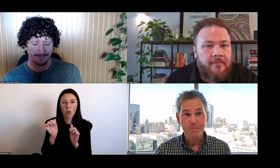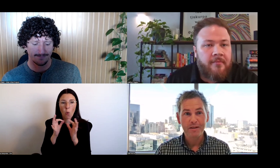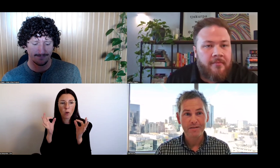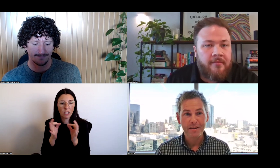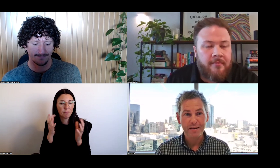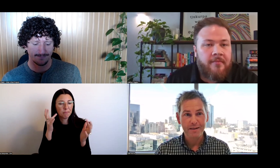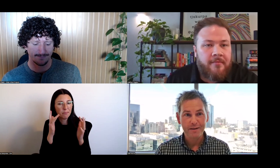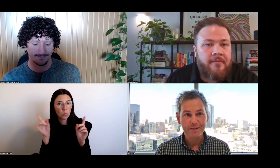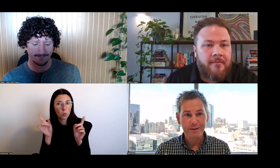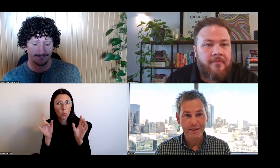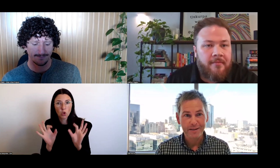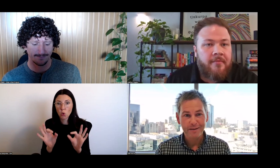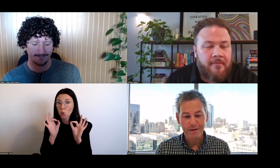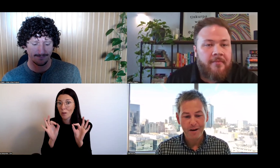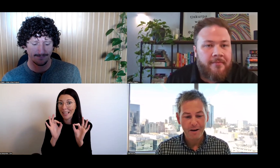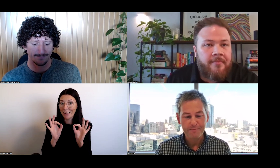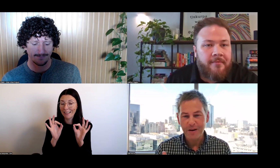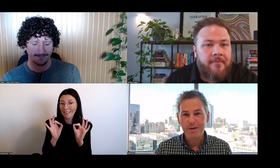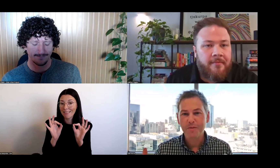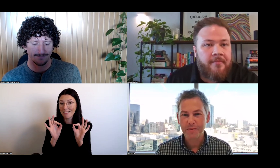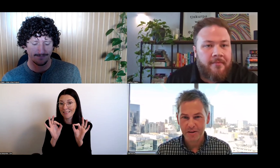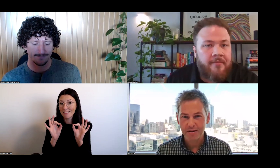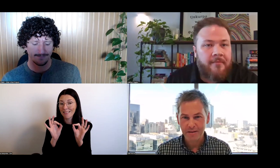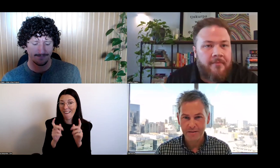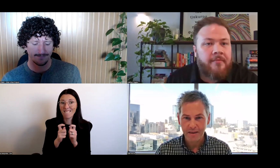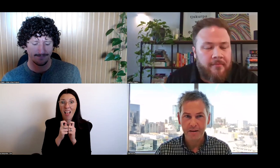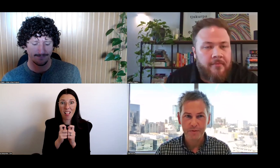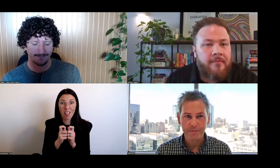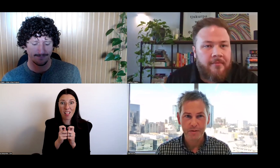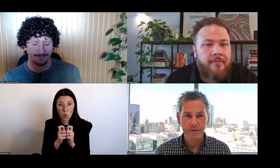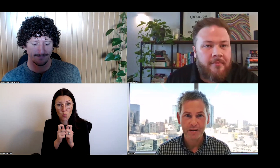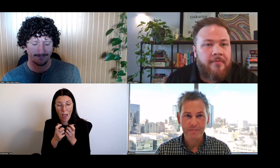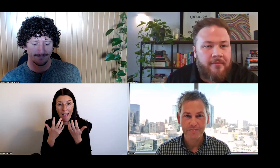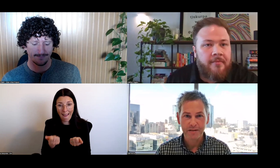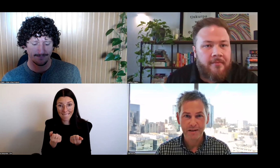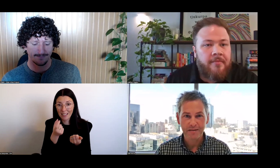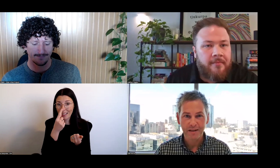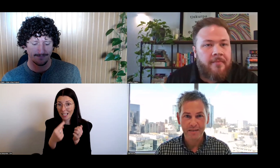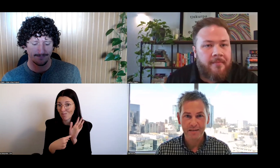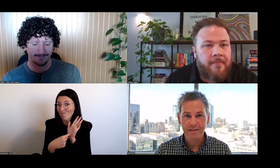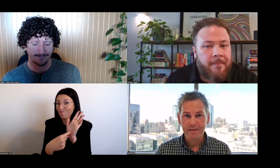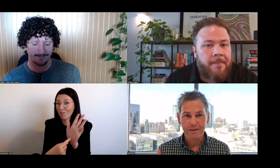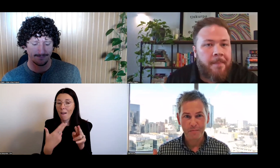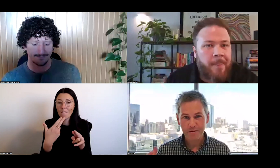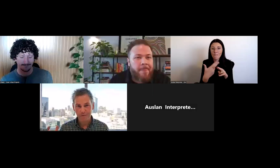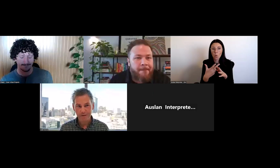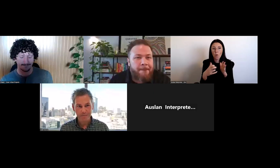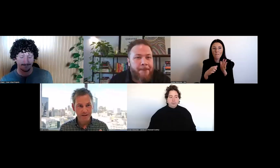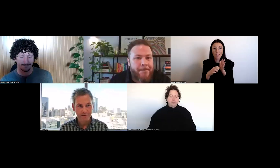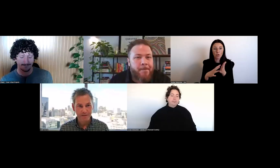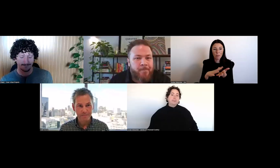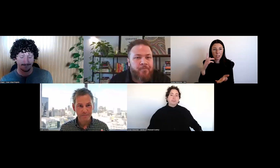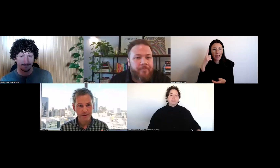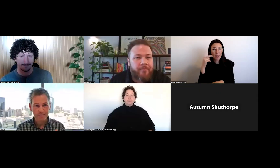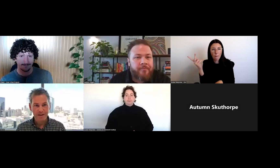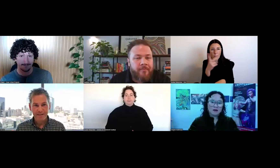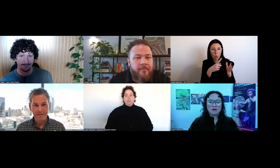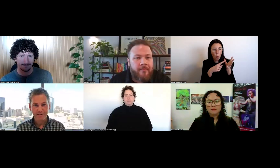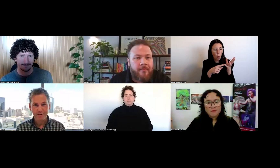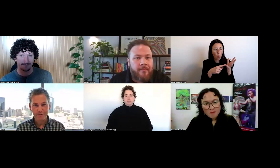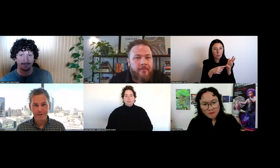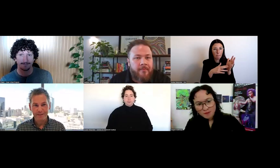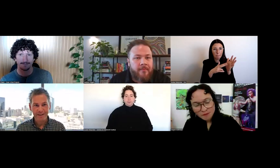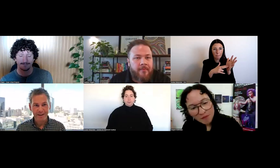what is their unique value proposition, both Autumn and David gave us two very